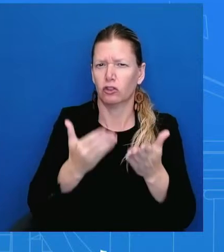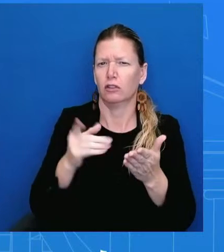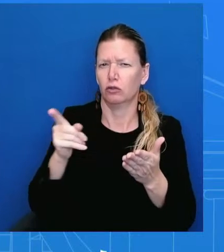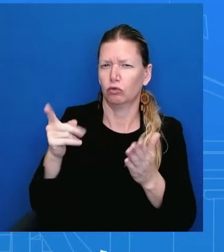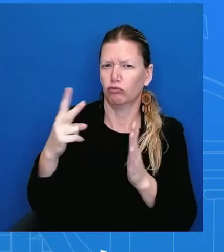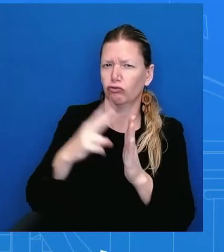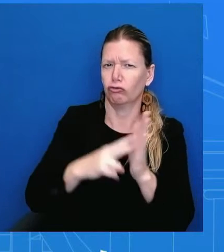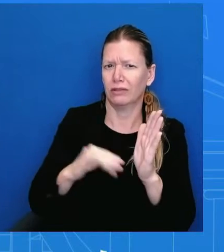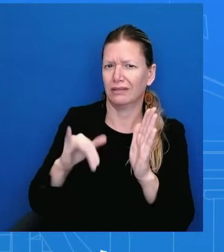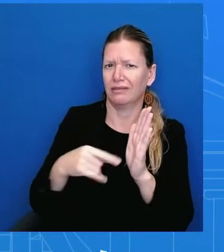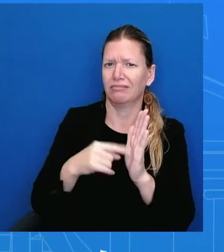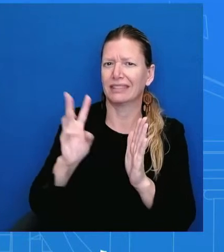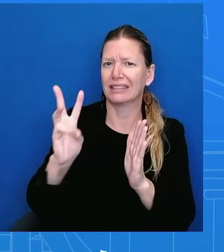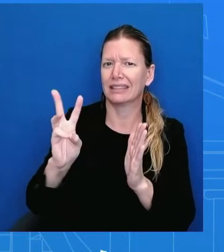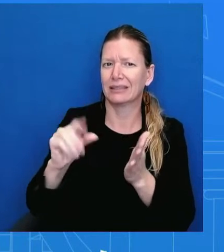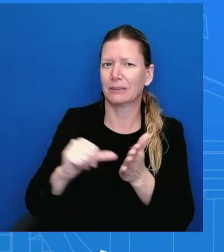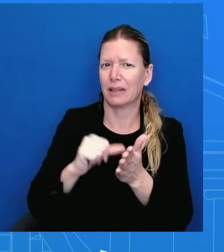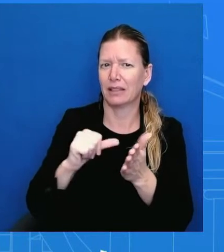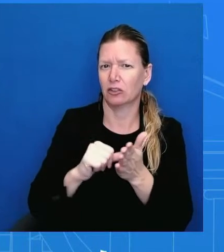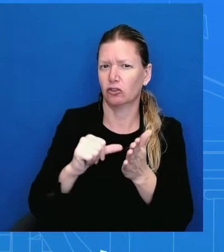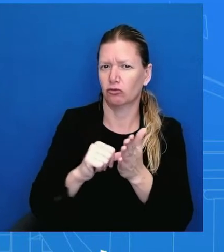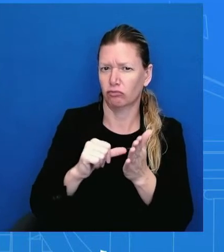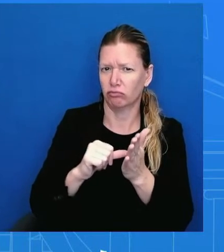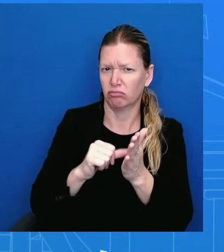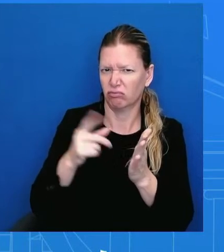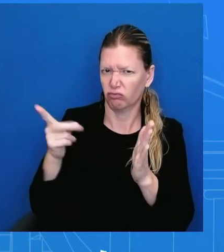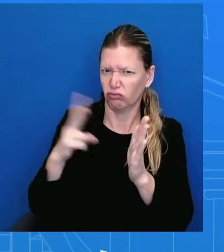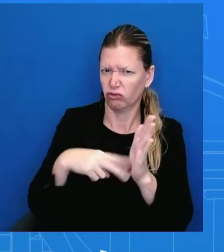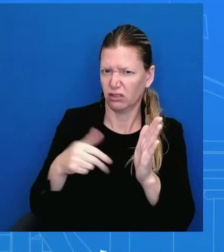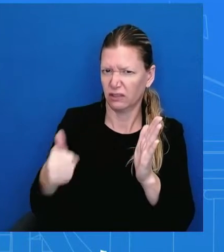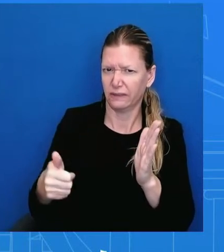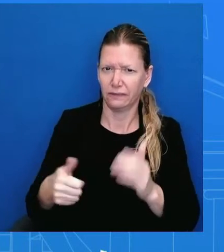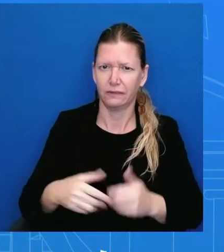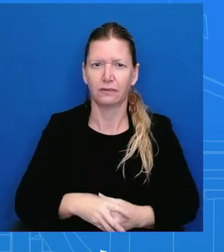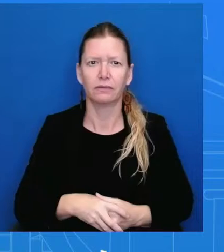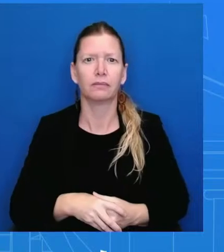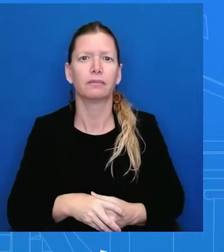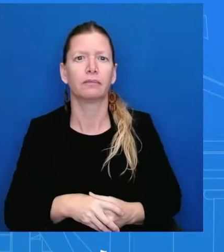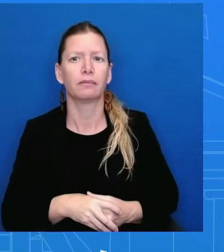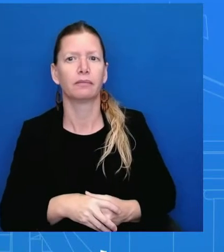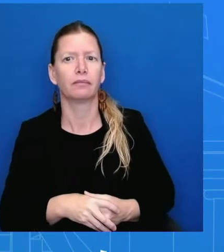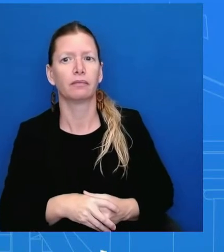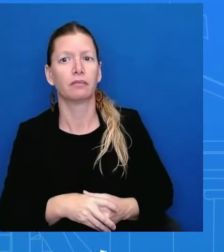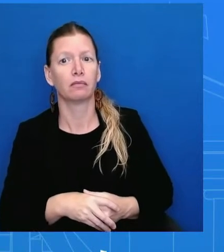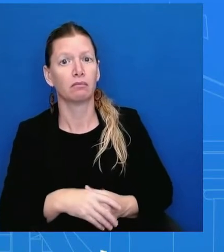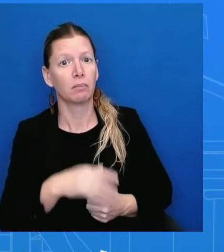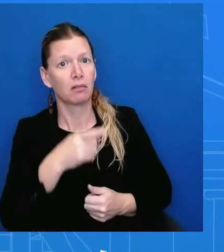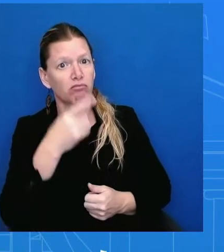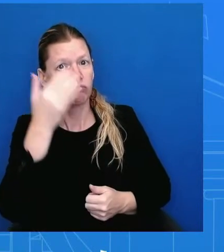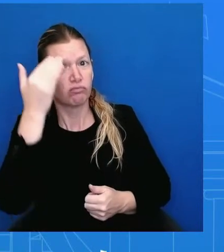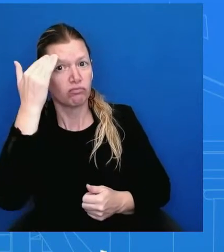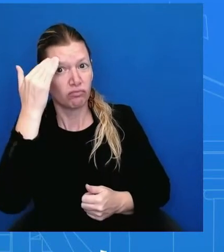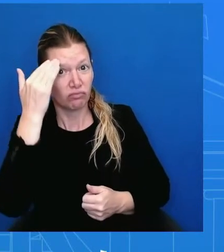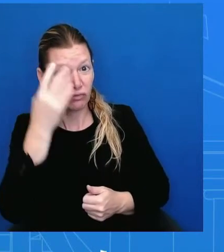The Press: But that is something that we know about, that he had two aneurysms. Ms. Jean-Pierre: Yeah. The Press: And -- and that is part --